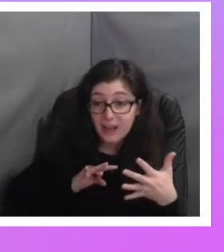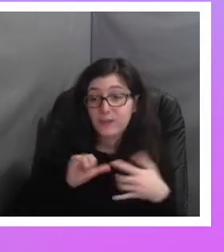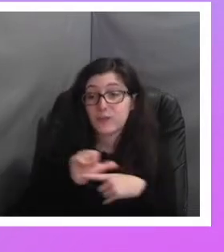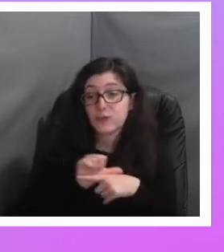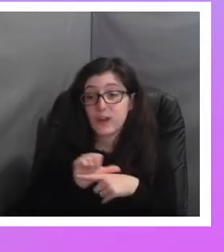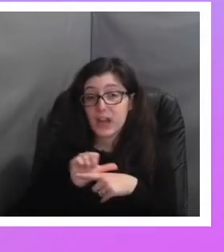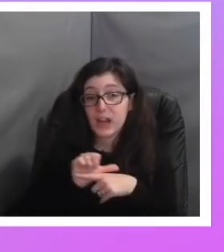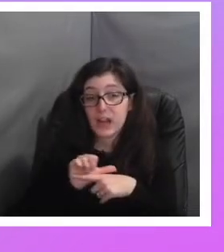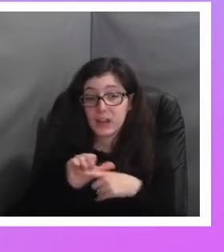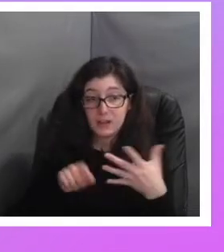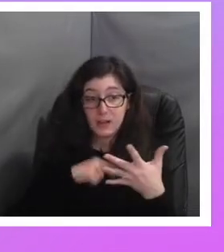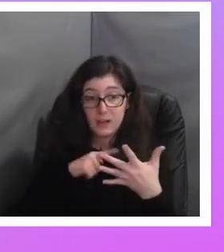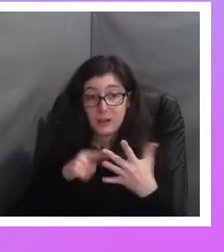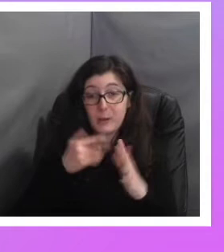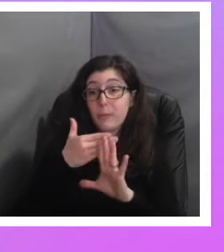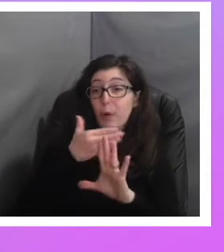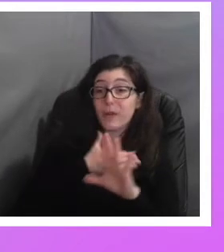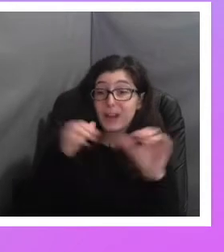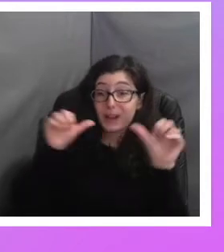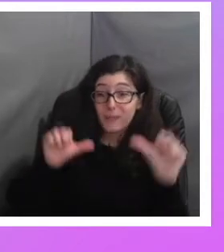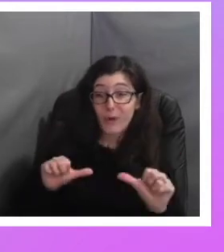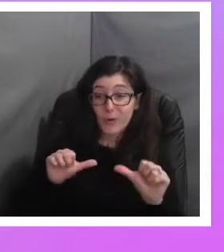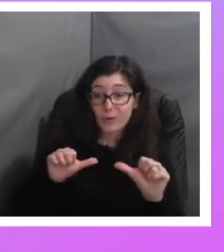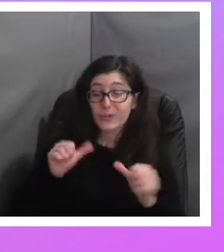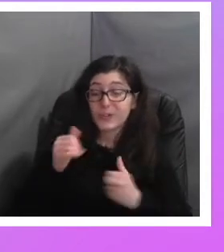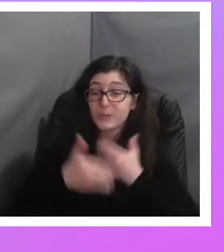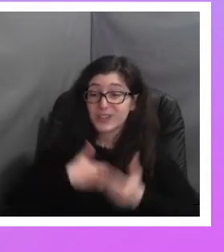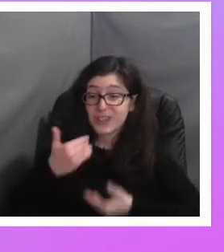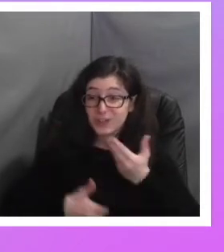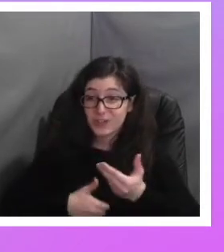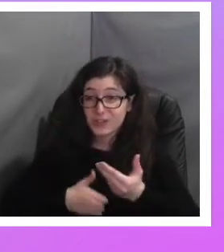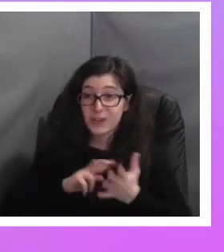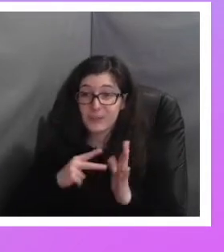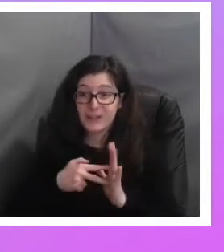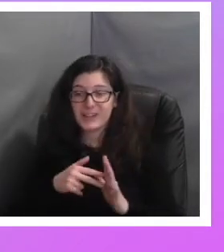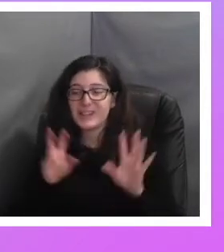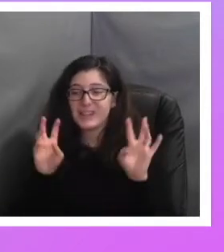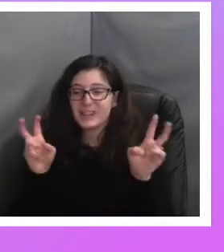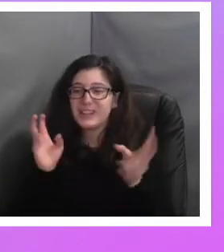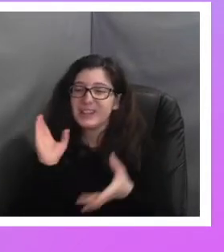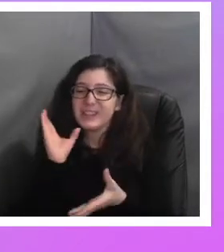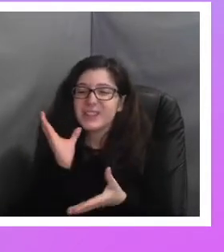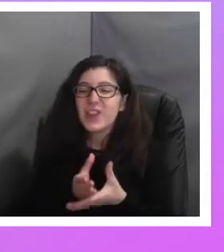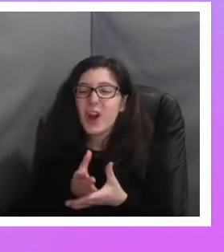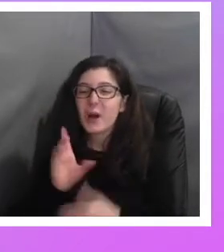Pre-posting procedures, this is the stop digging approach to accessibility,